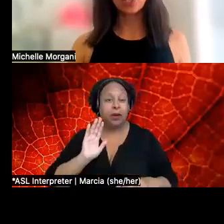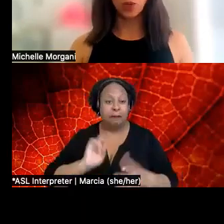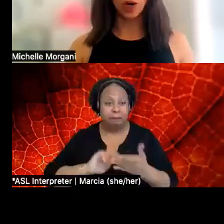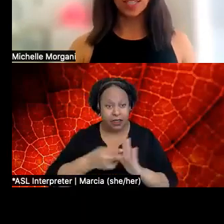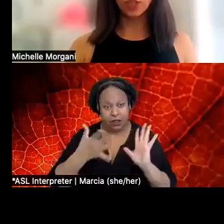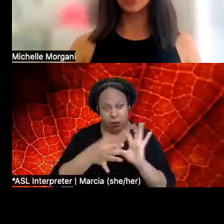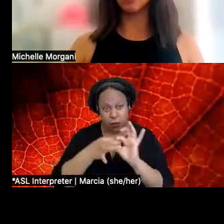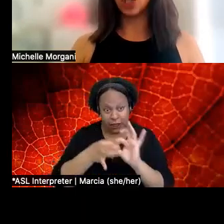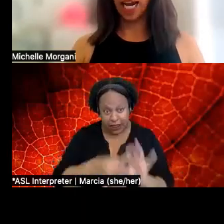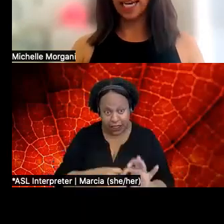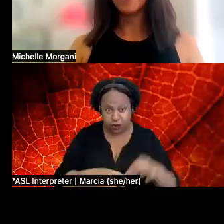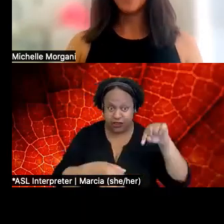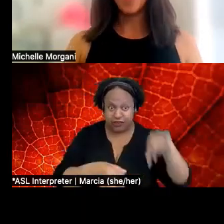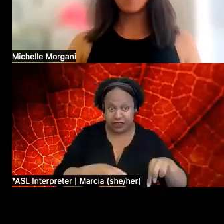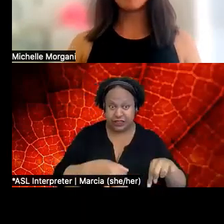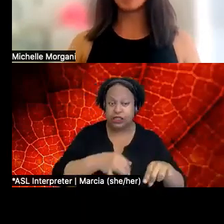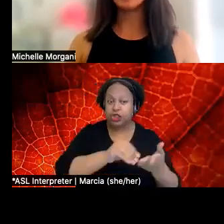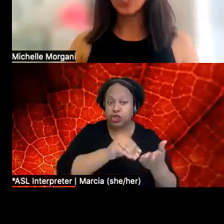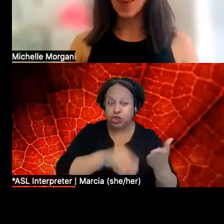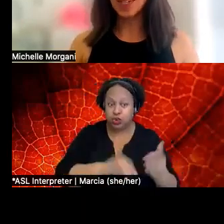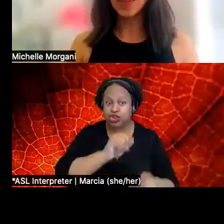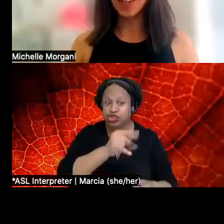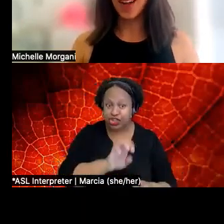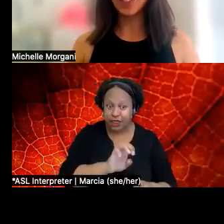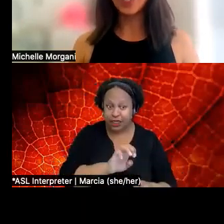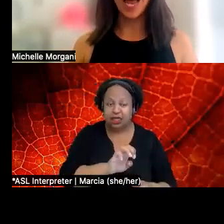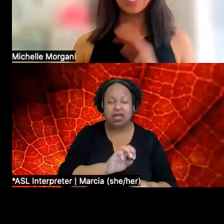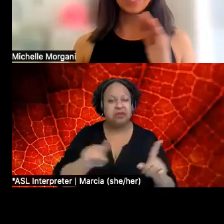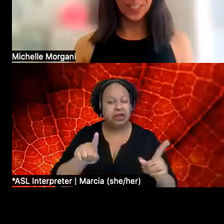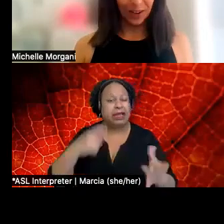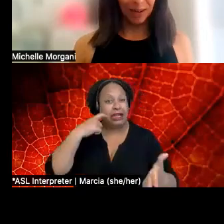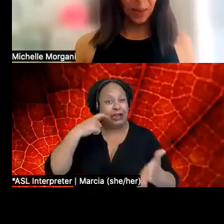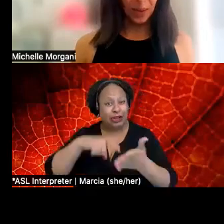to our student Jane, but I just wanted to acknowledge that as a starting point,